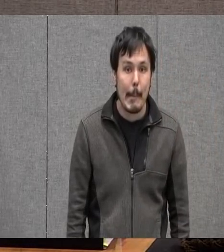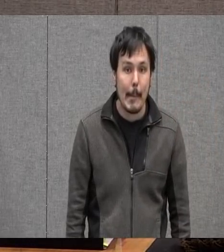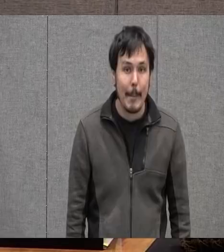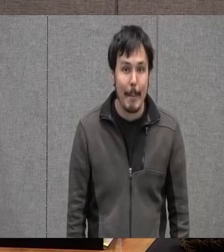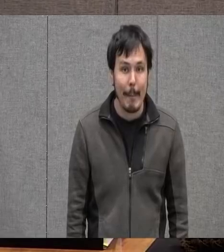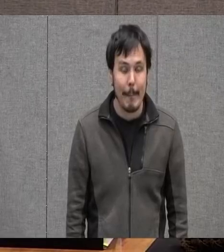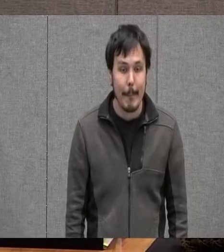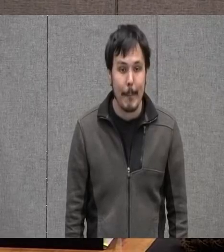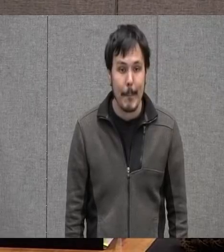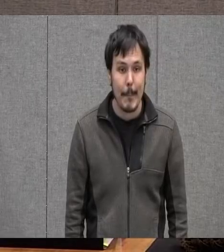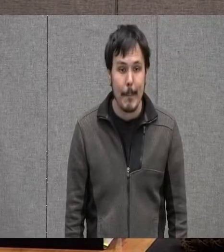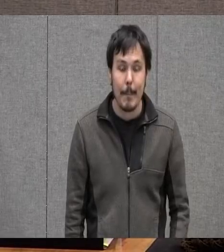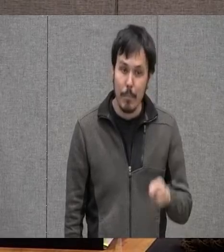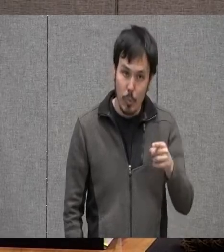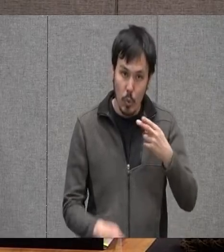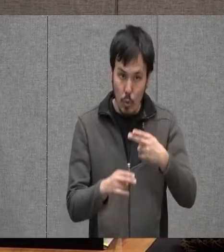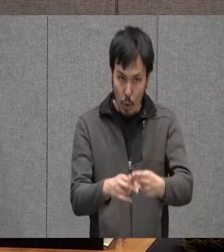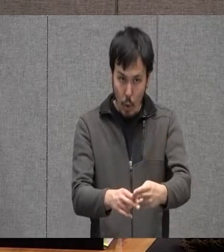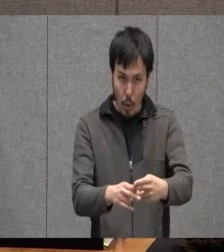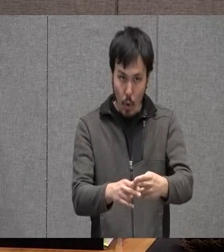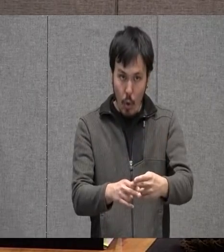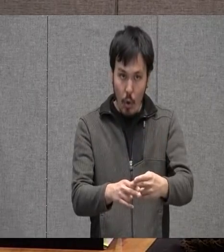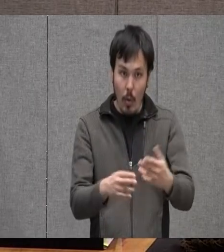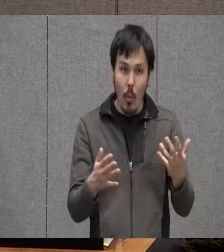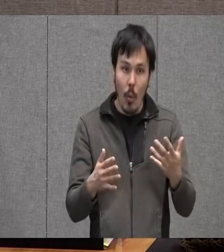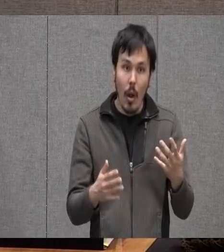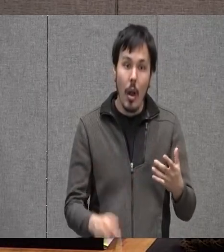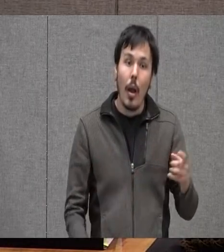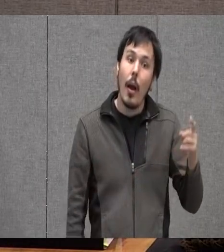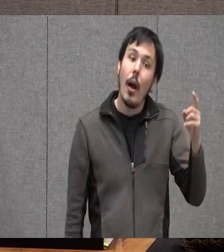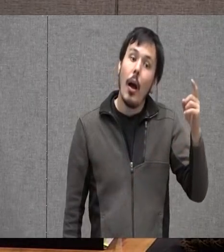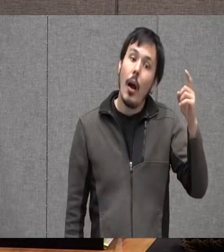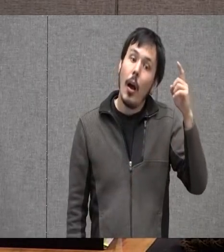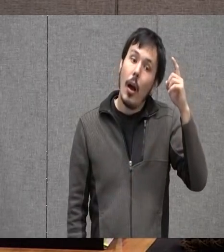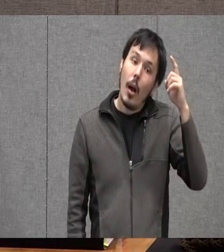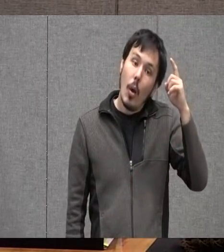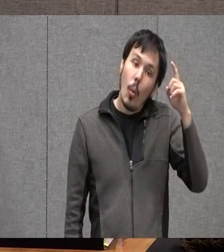Okay, which we would call 1/100 of the dollar.